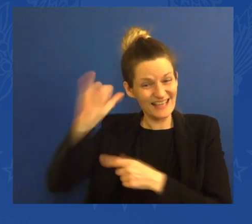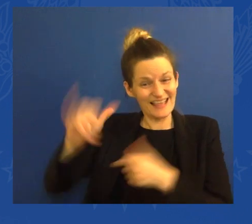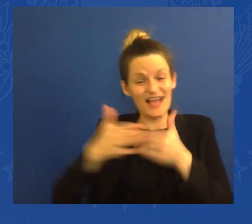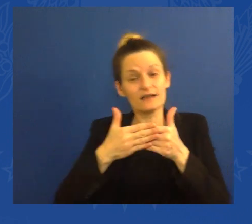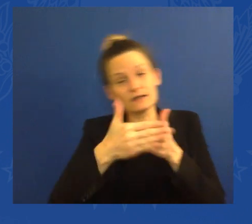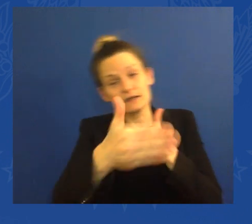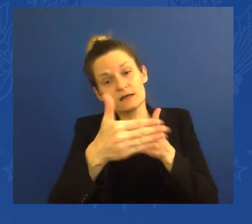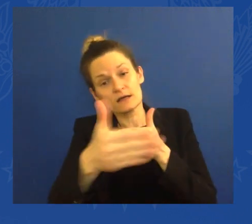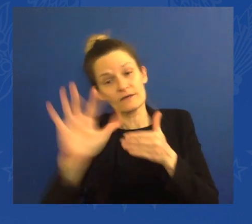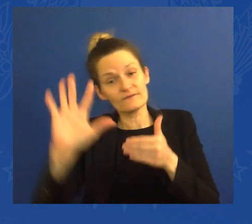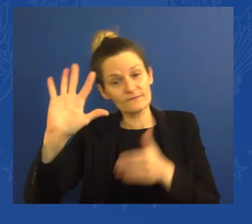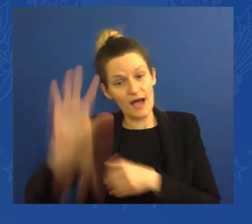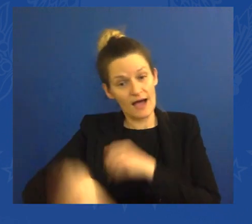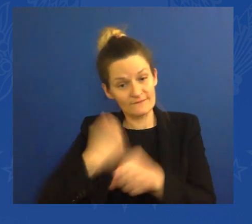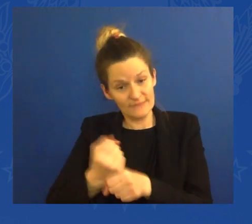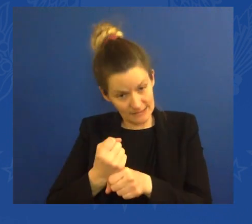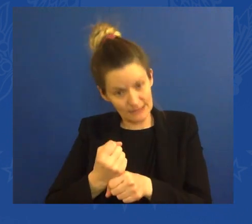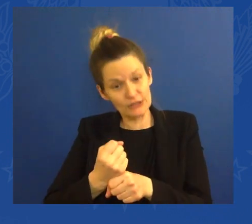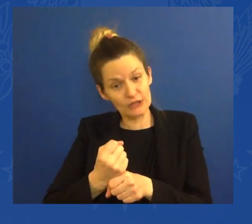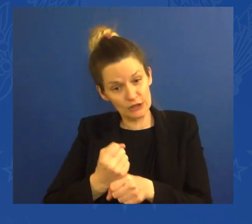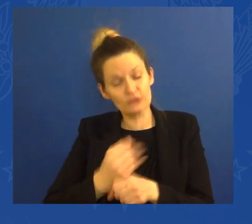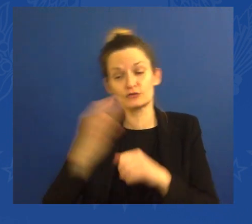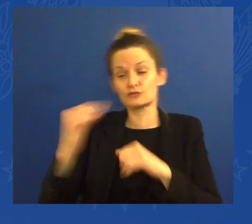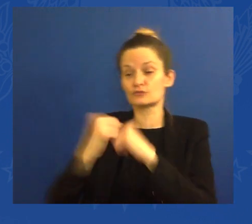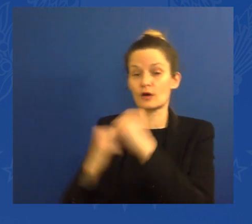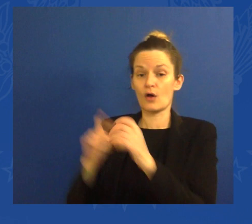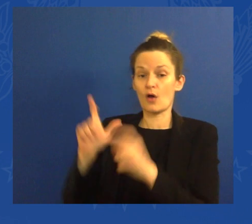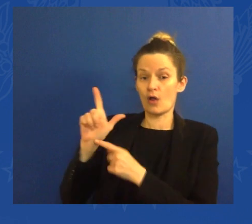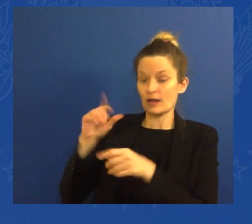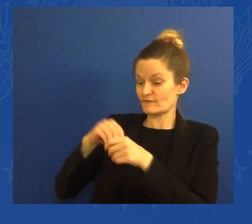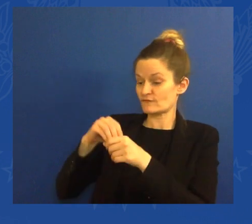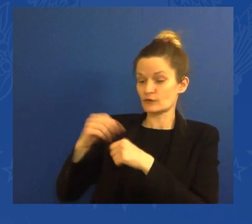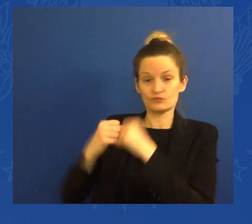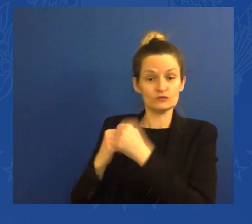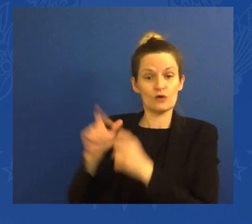will provide Minnesota an estimated $5.4 billion --